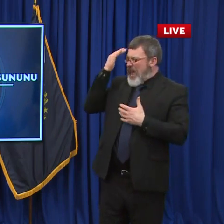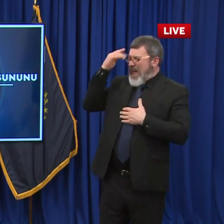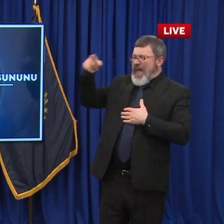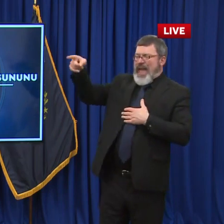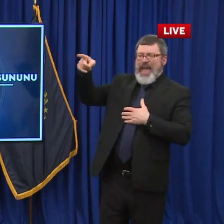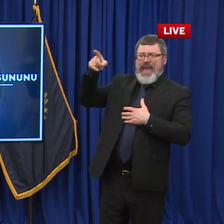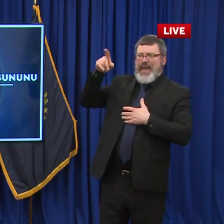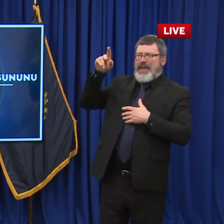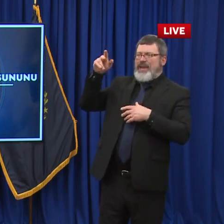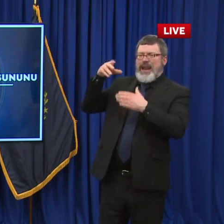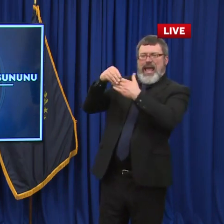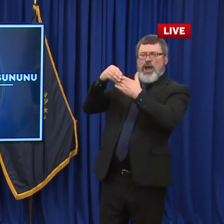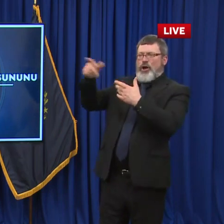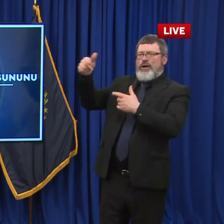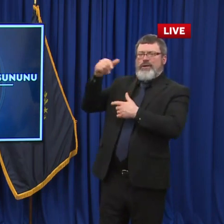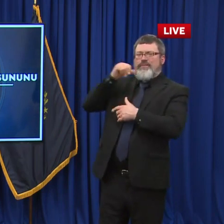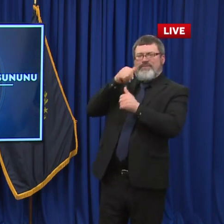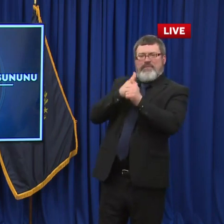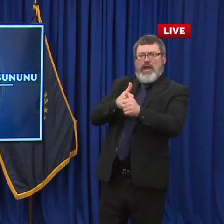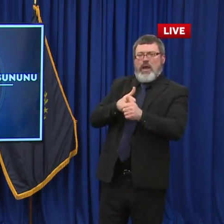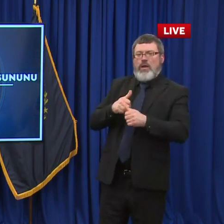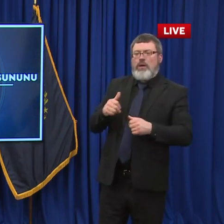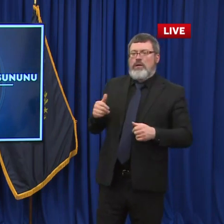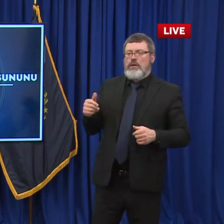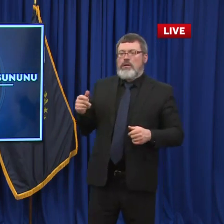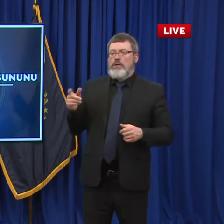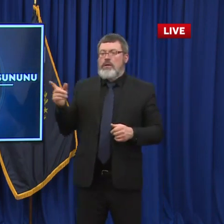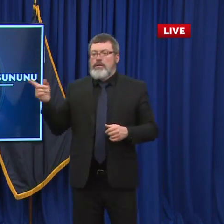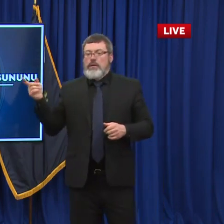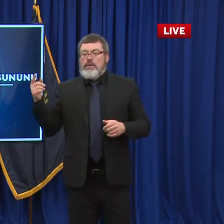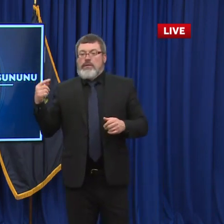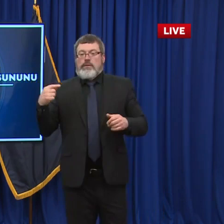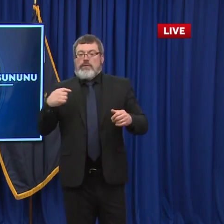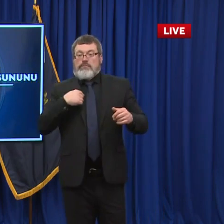IT IS A TOUGH QUESTION.